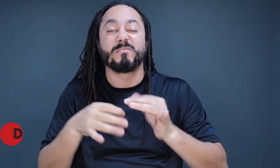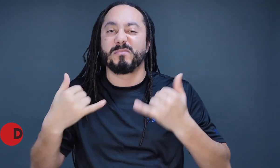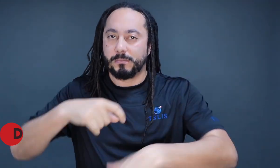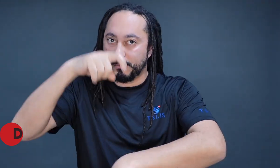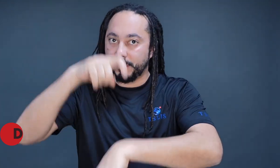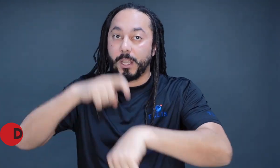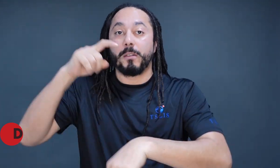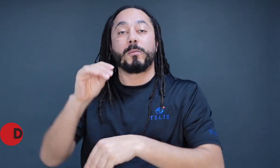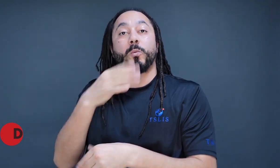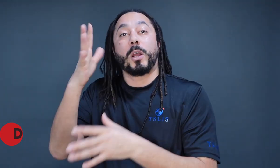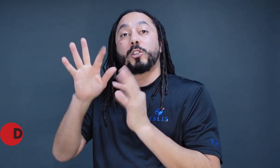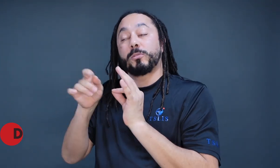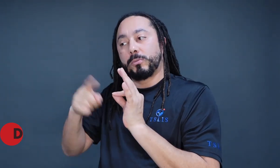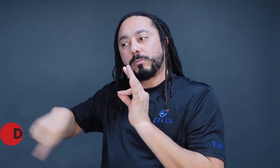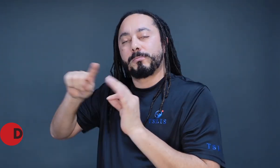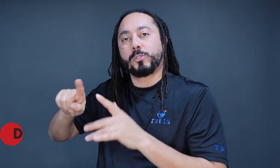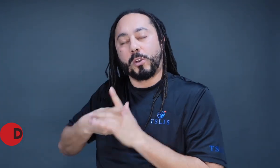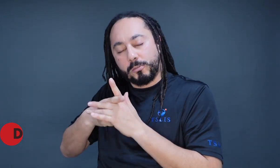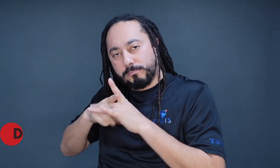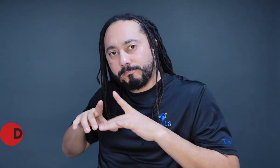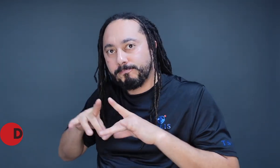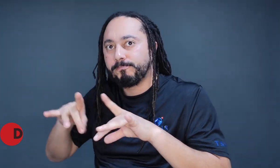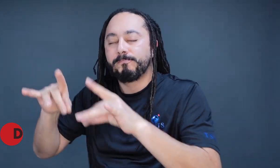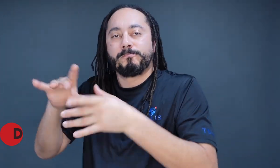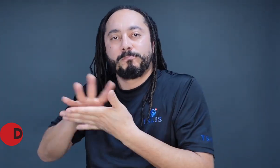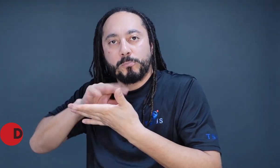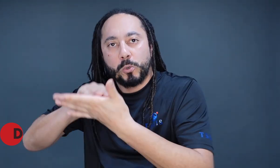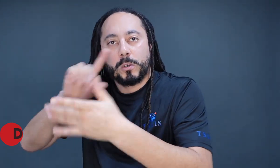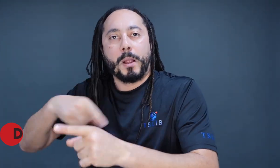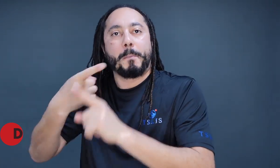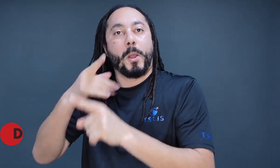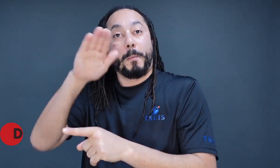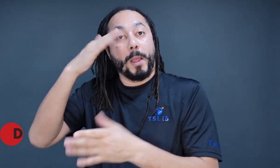for their assignments. It’s time for white interpreters to start